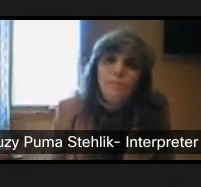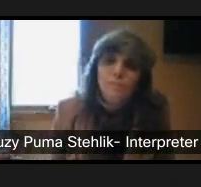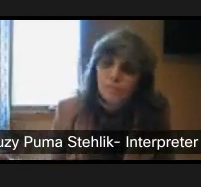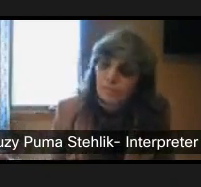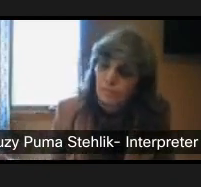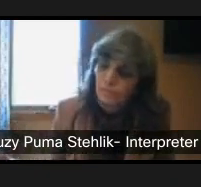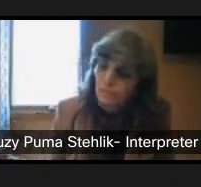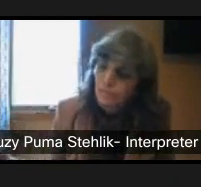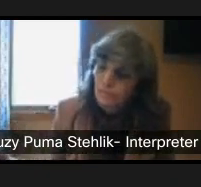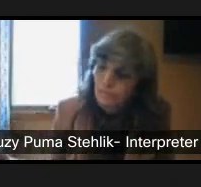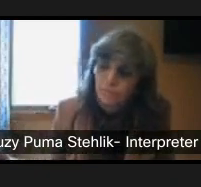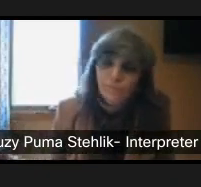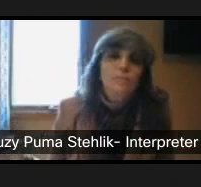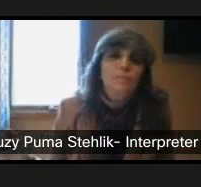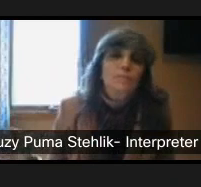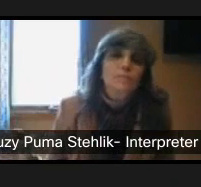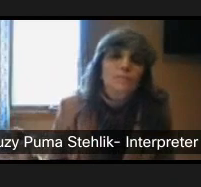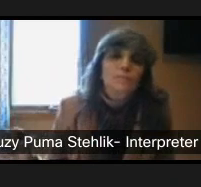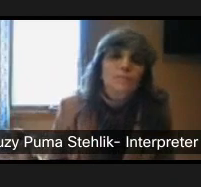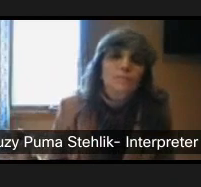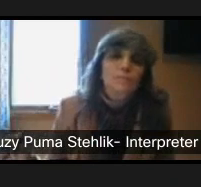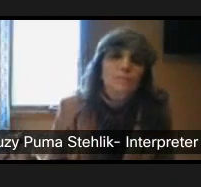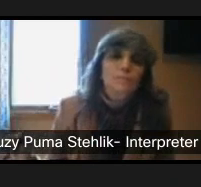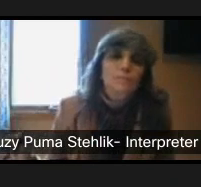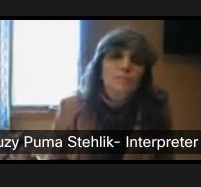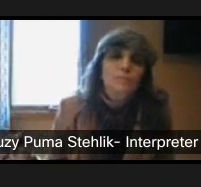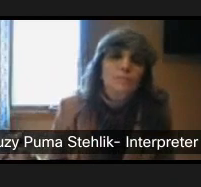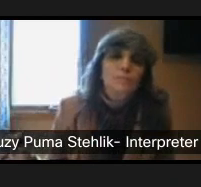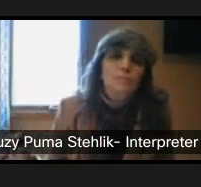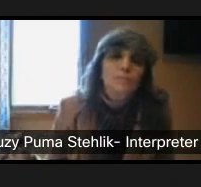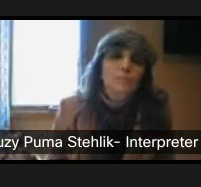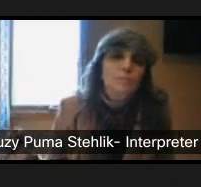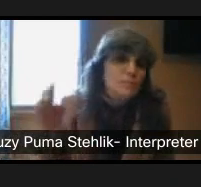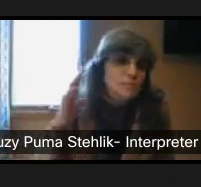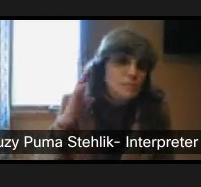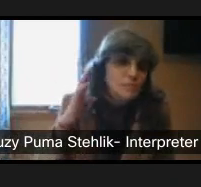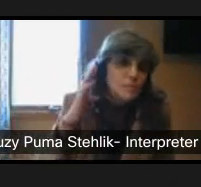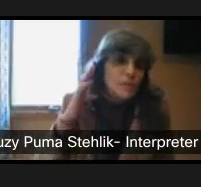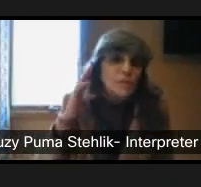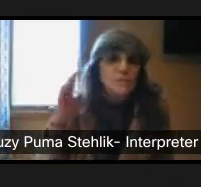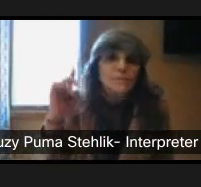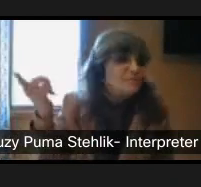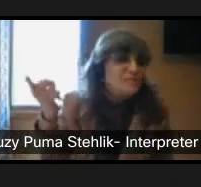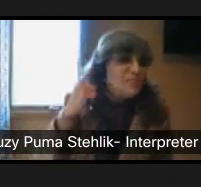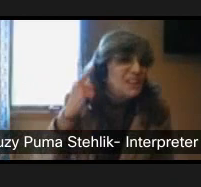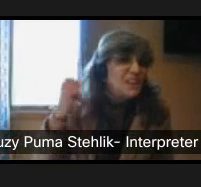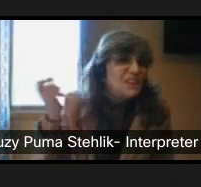Board later my name is sure.